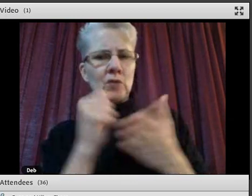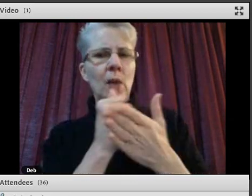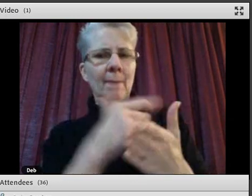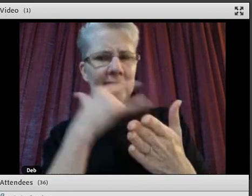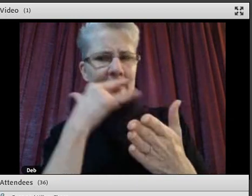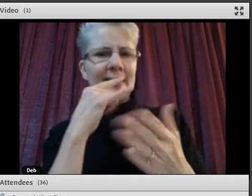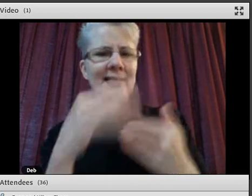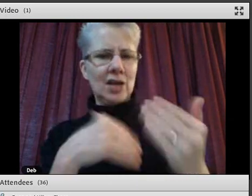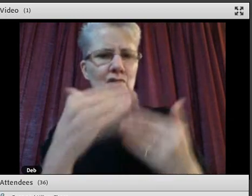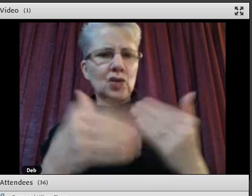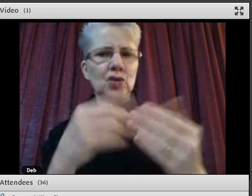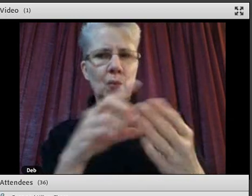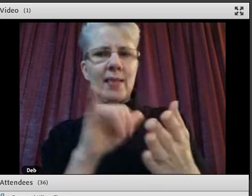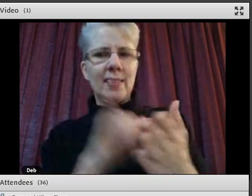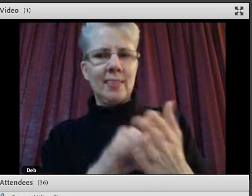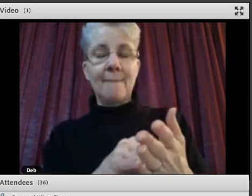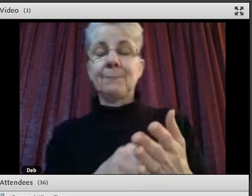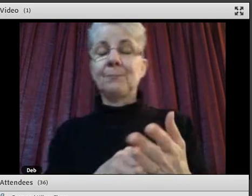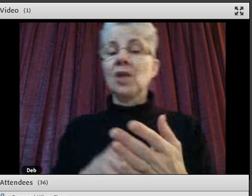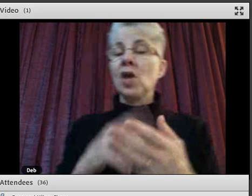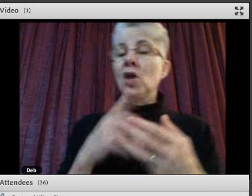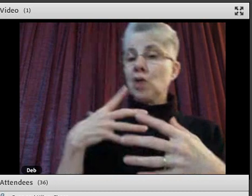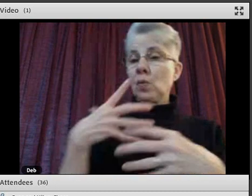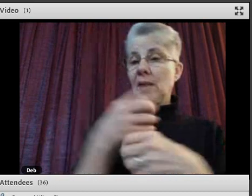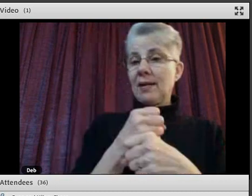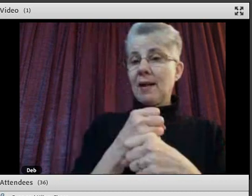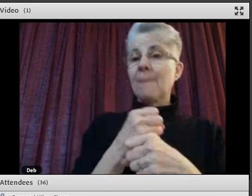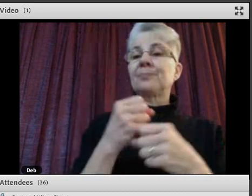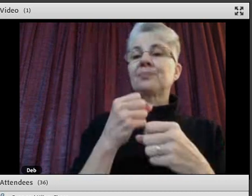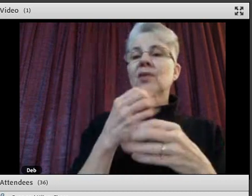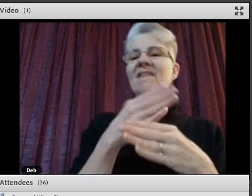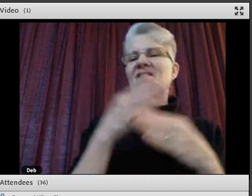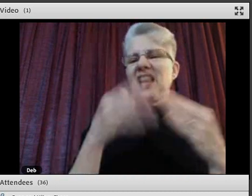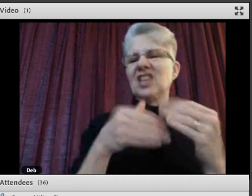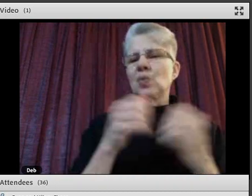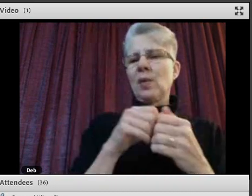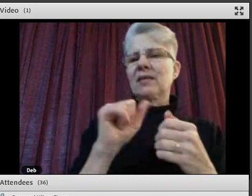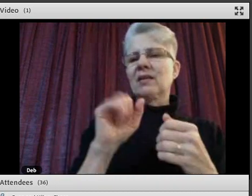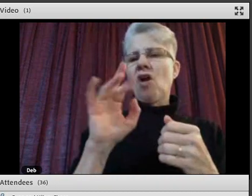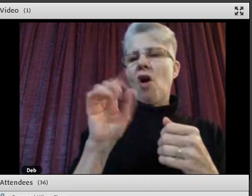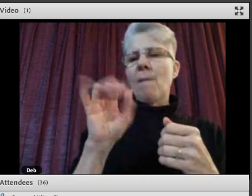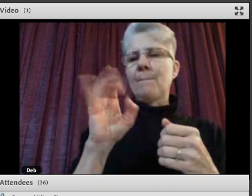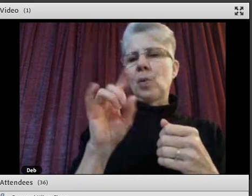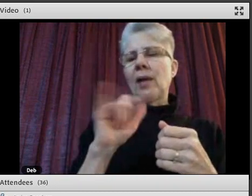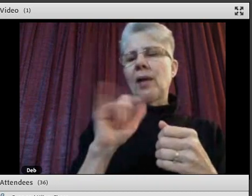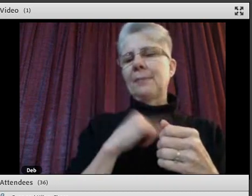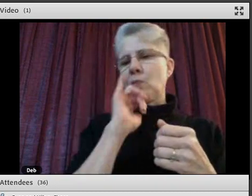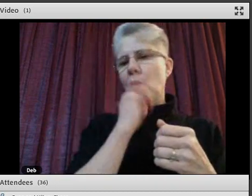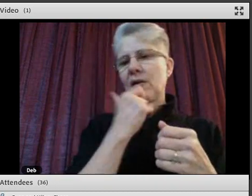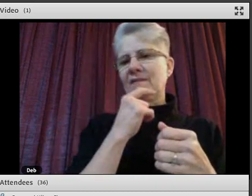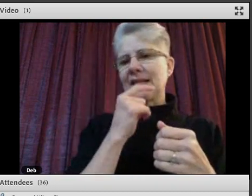Be prepared to help the kiddos out as you're doing it. Ryan: So, kind of wrapping up cardboard here, I would be remiss if I didn't share